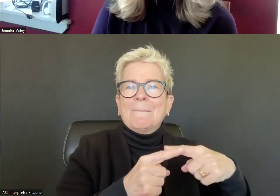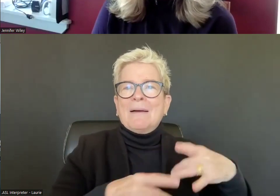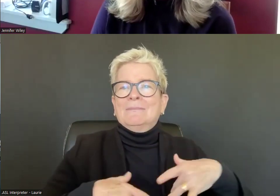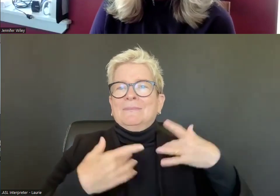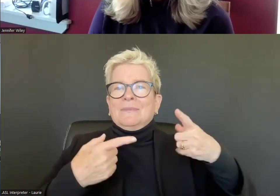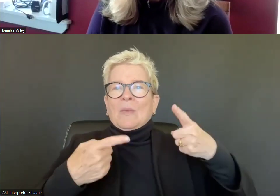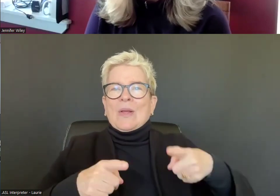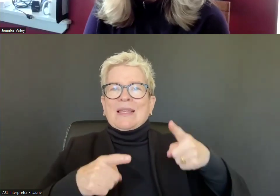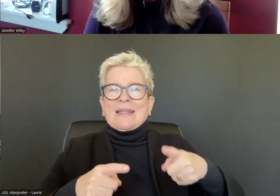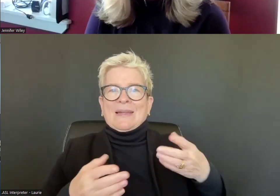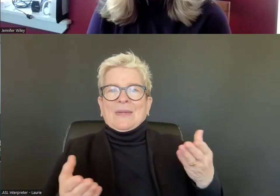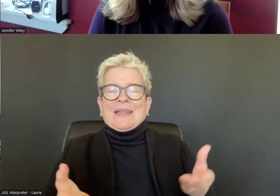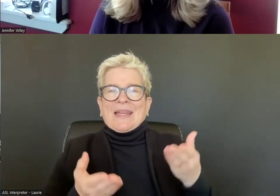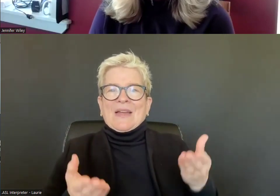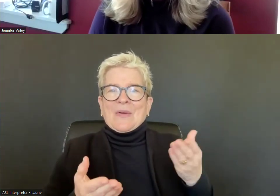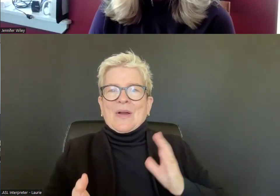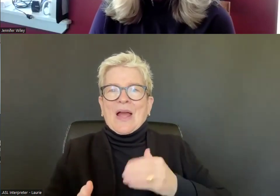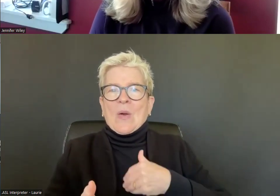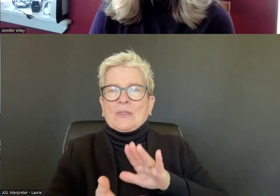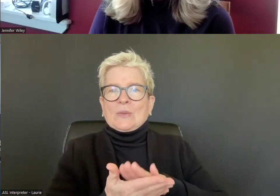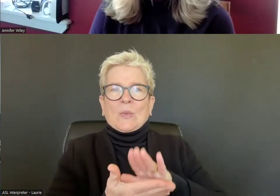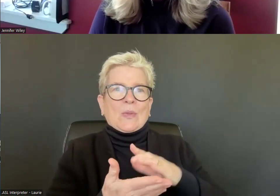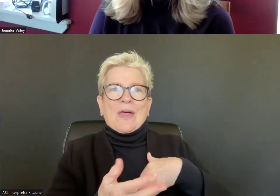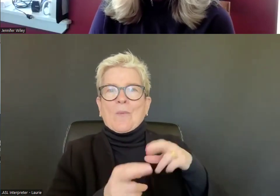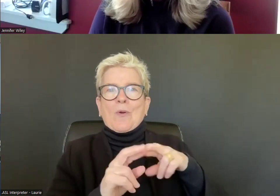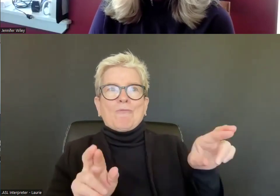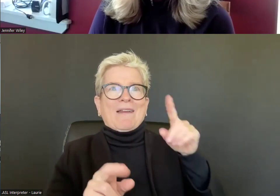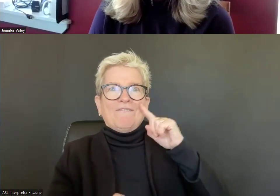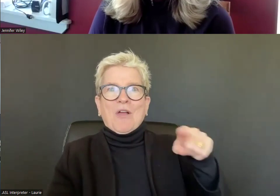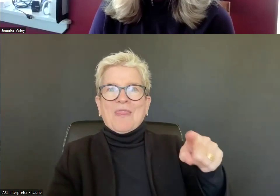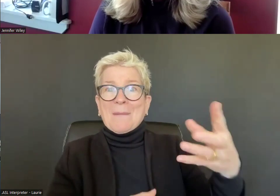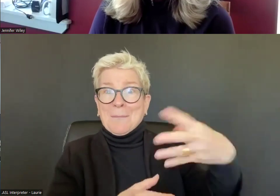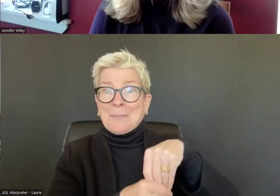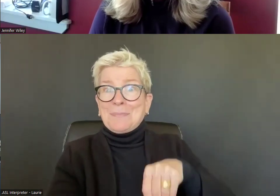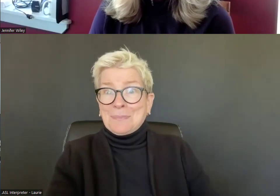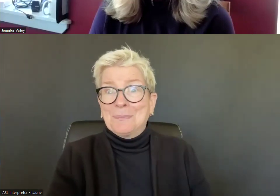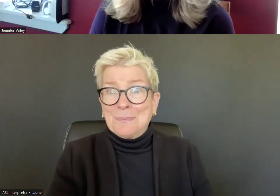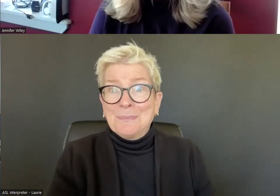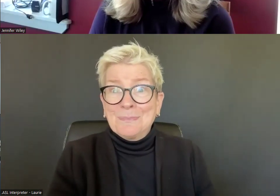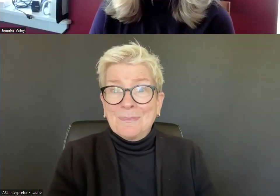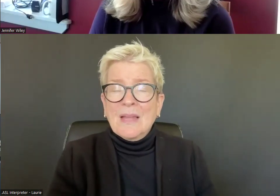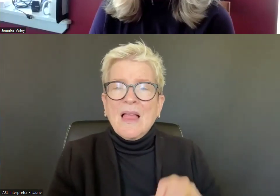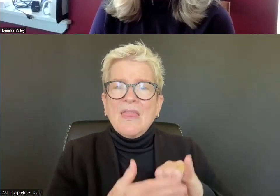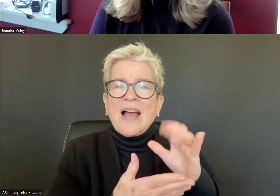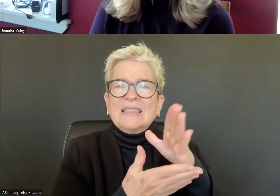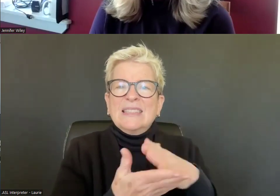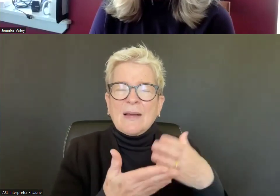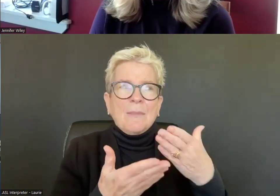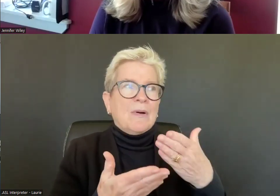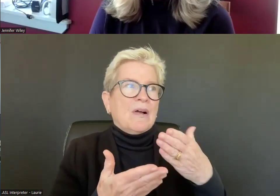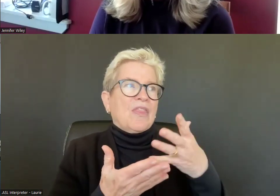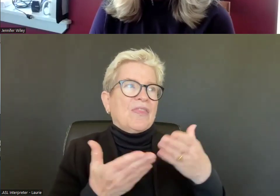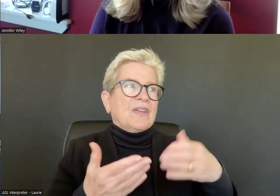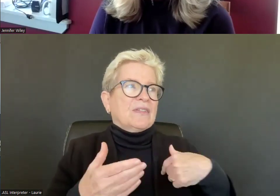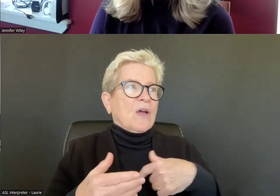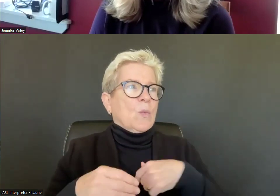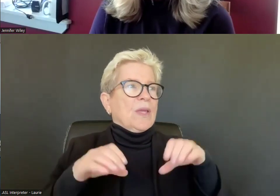for them at our school. So that's some of the things that we do; I think you know for next